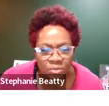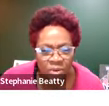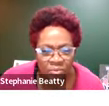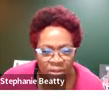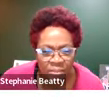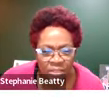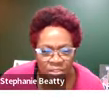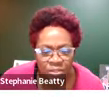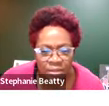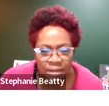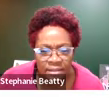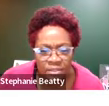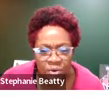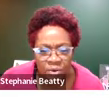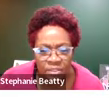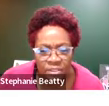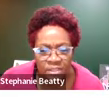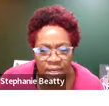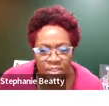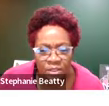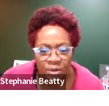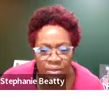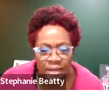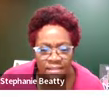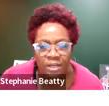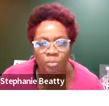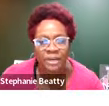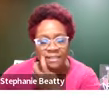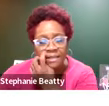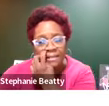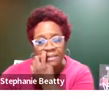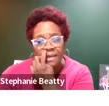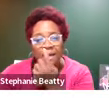Next one, "Recommendations on ASL courses to take to learn ASL basics."